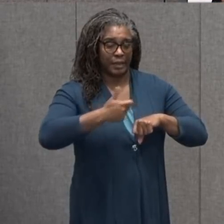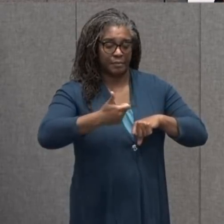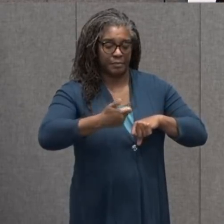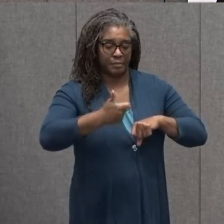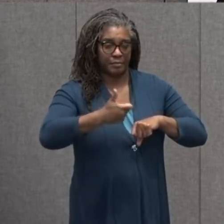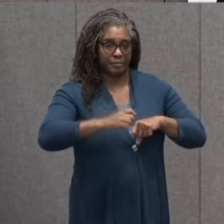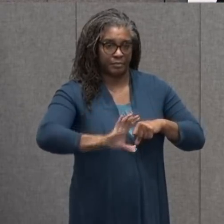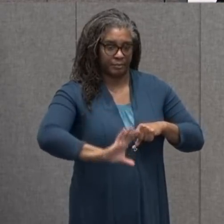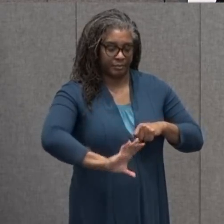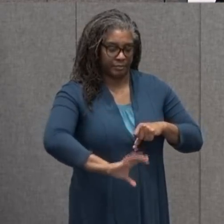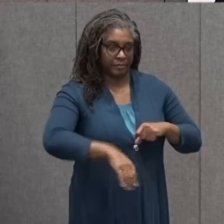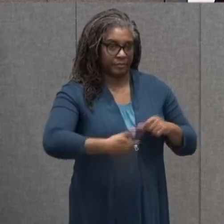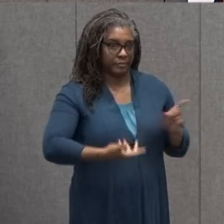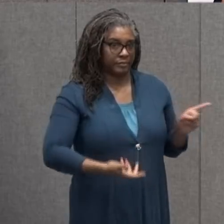But I'm gonna try my best, here we go.